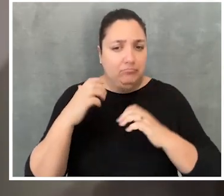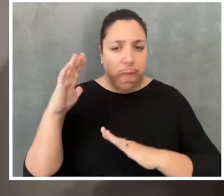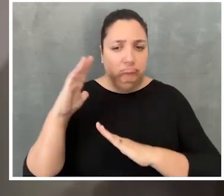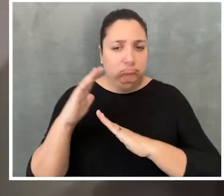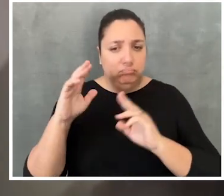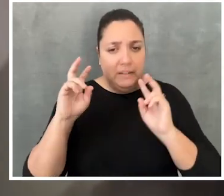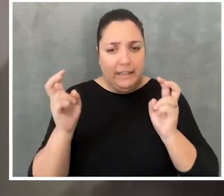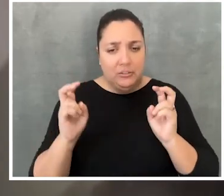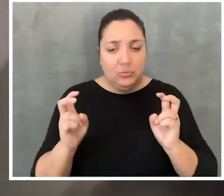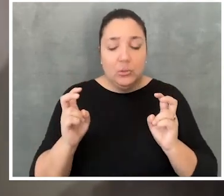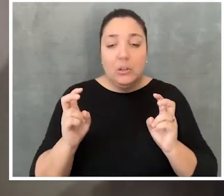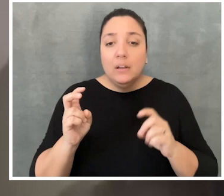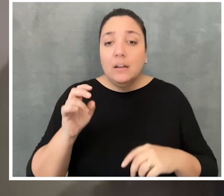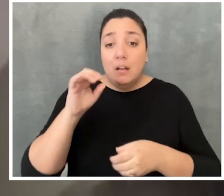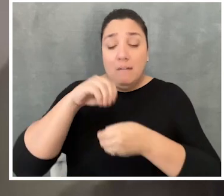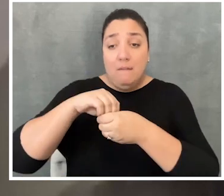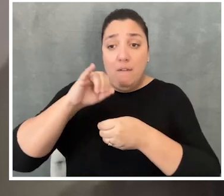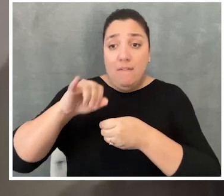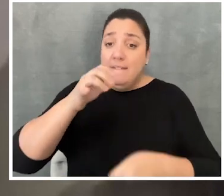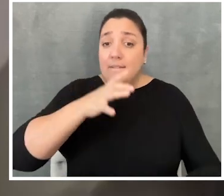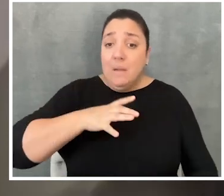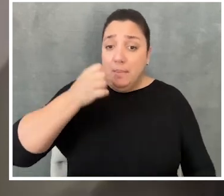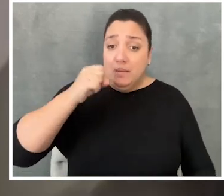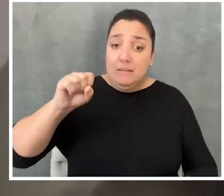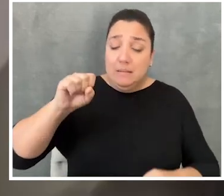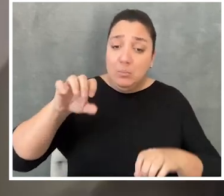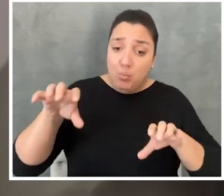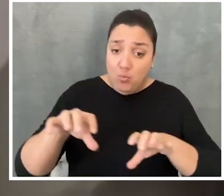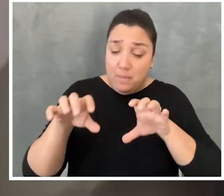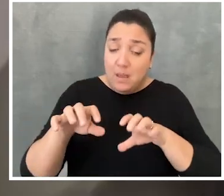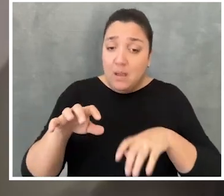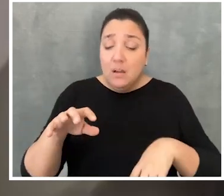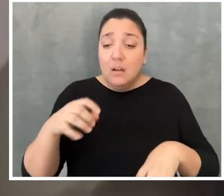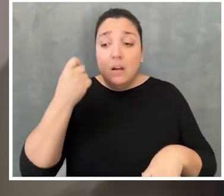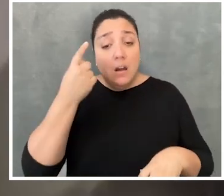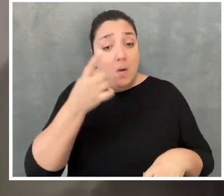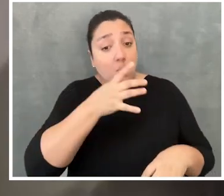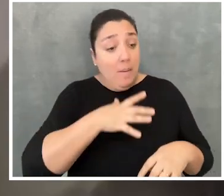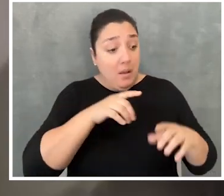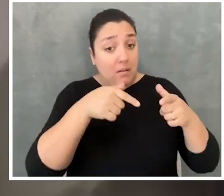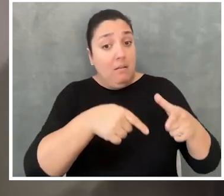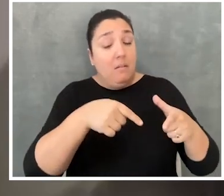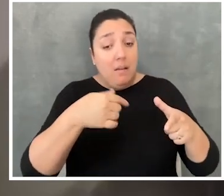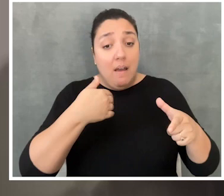within the feminist movement, you know, women with disabilities have